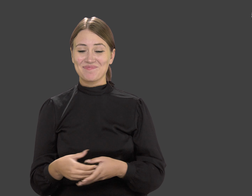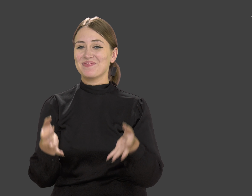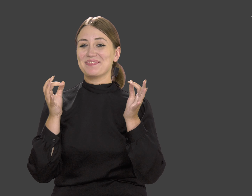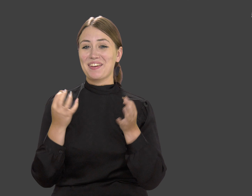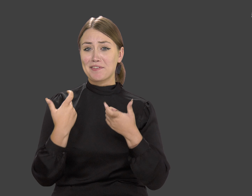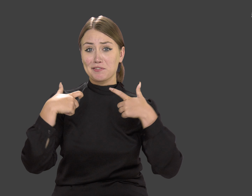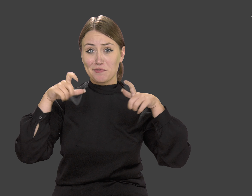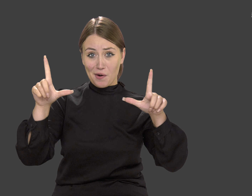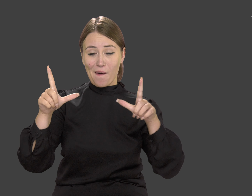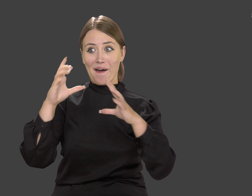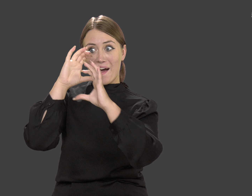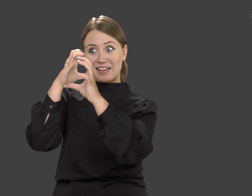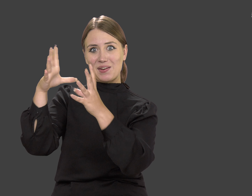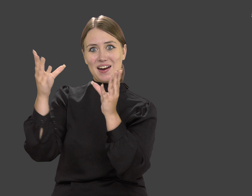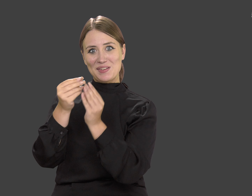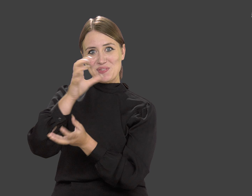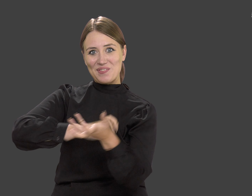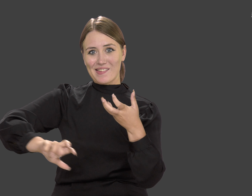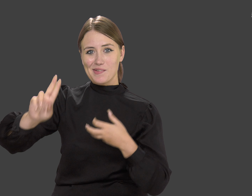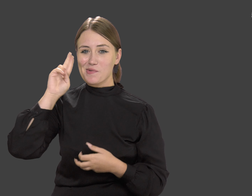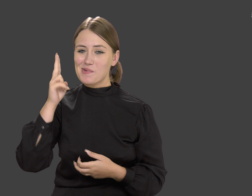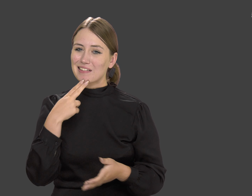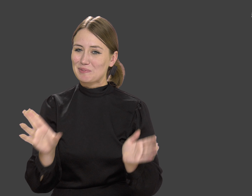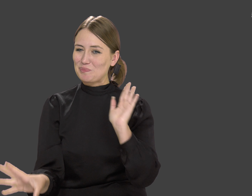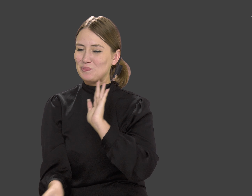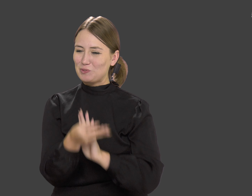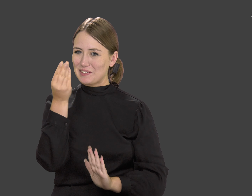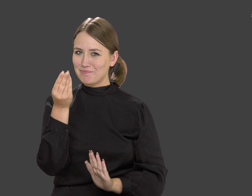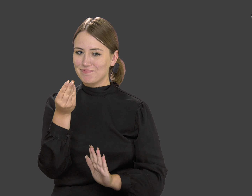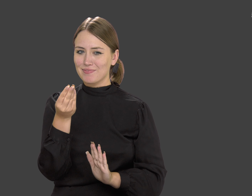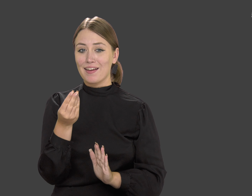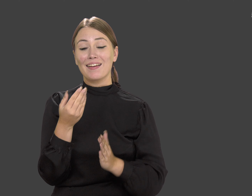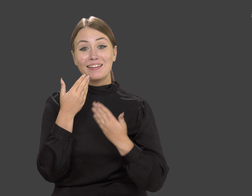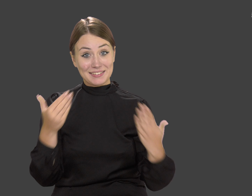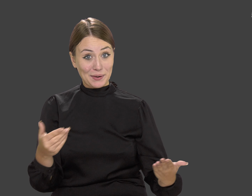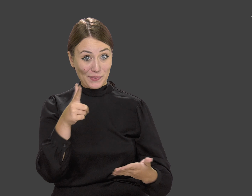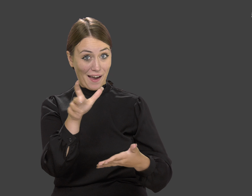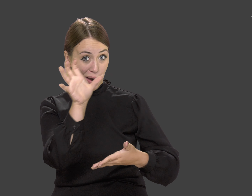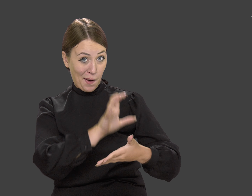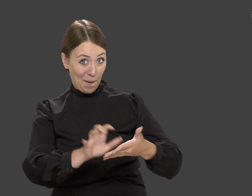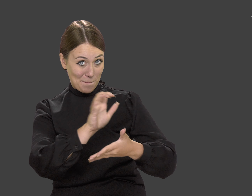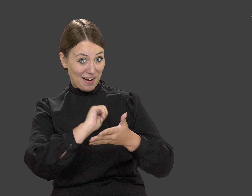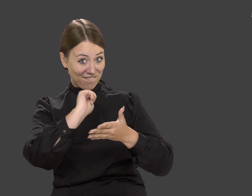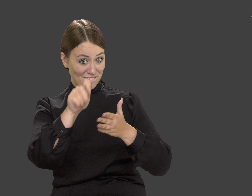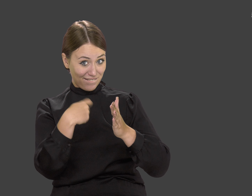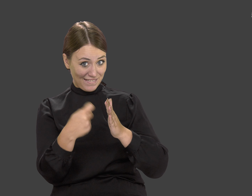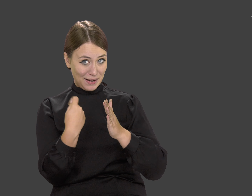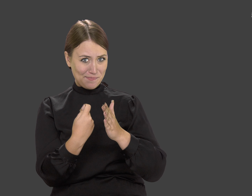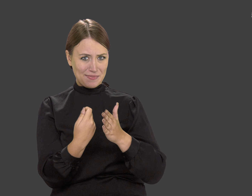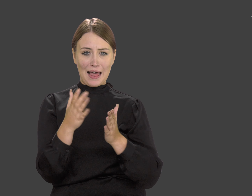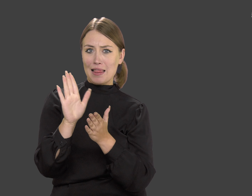That's all for this episode of Astronomy with the Deaf. Thank you for watching this episode.